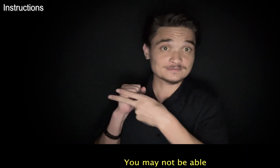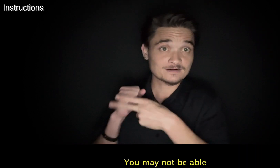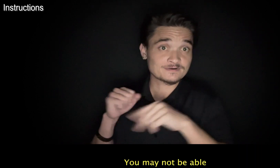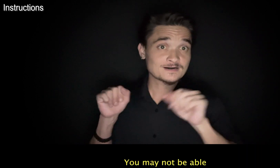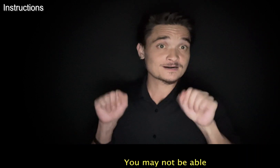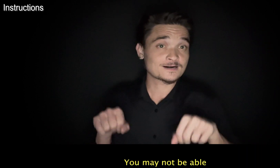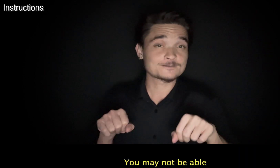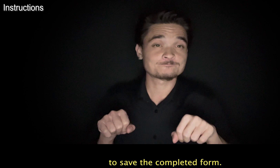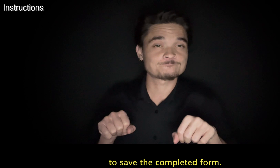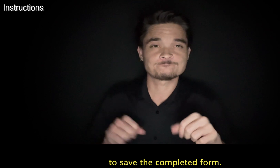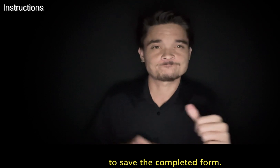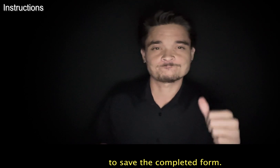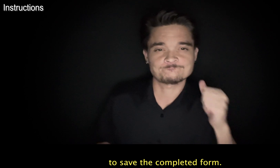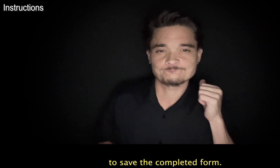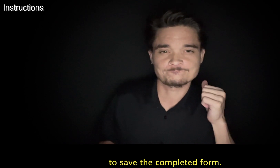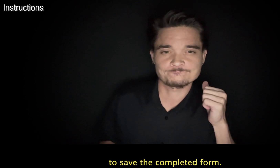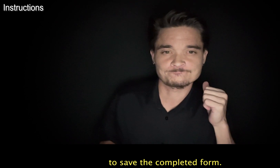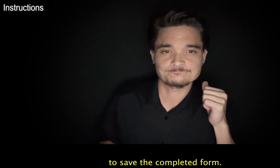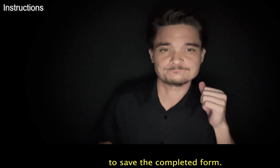You may not be able to save the completed form.